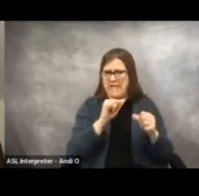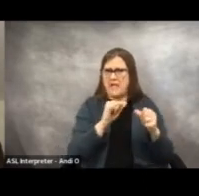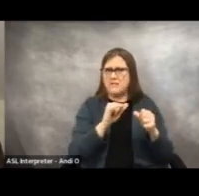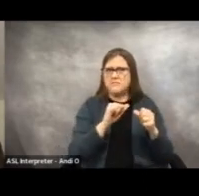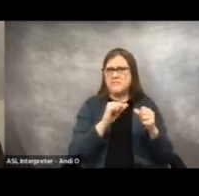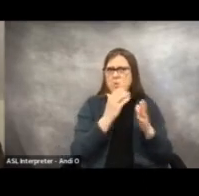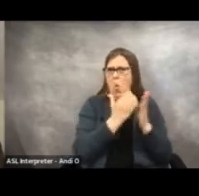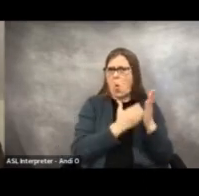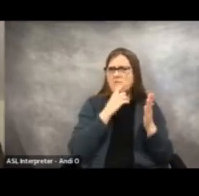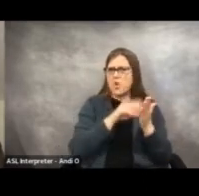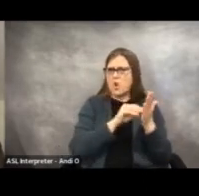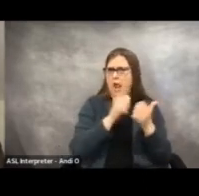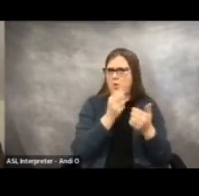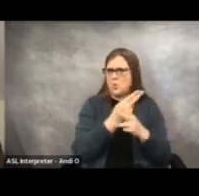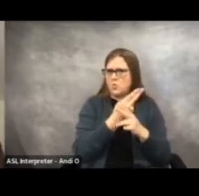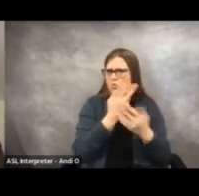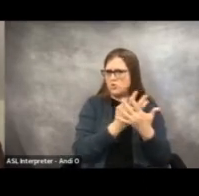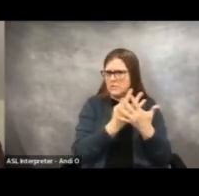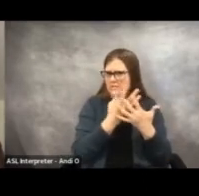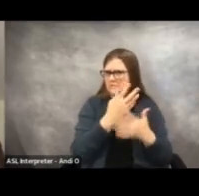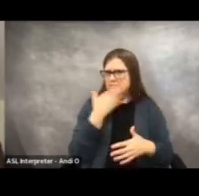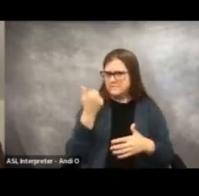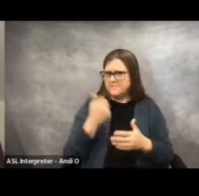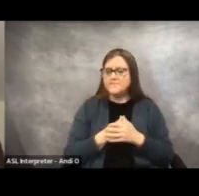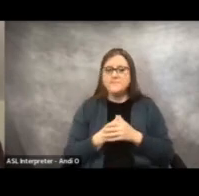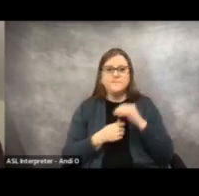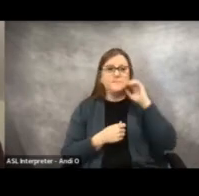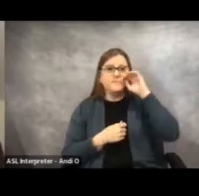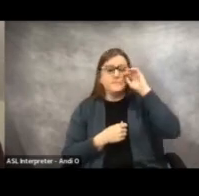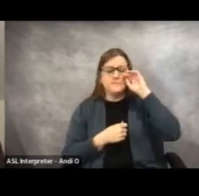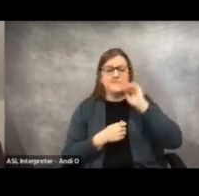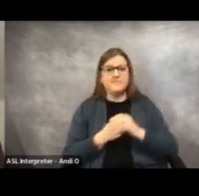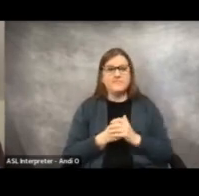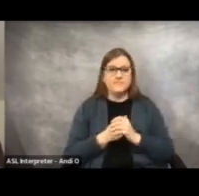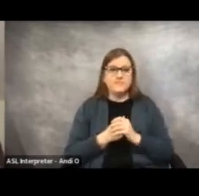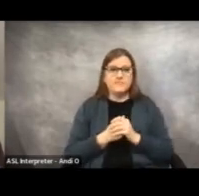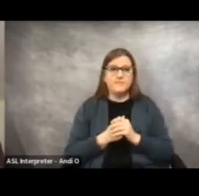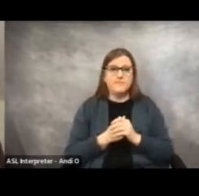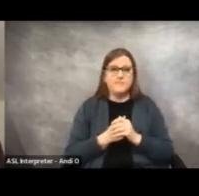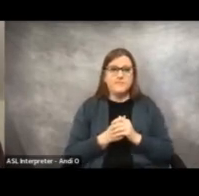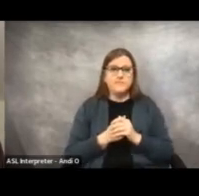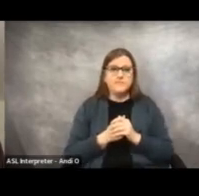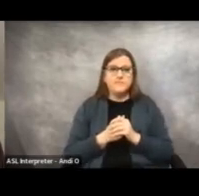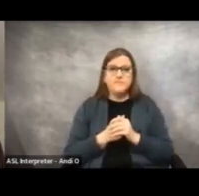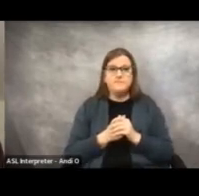now. Next slide, please. So, one of the main reasons to screen